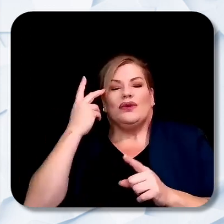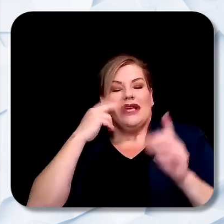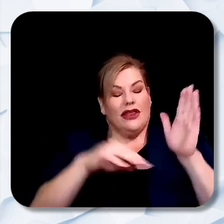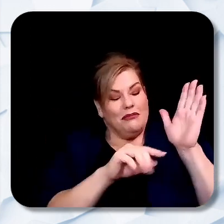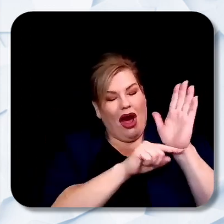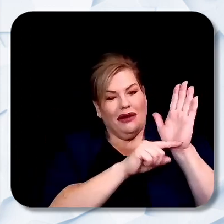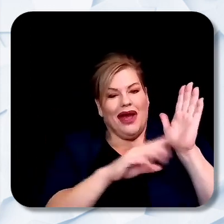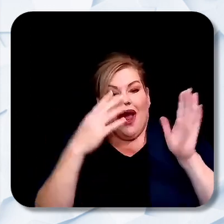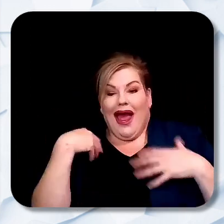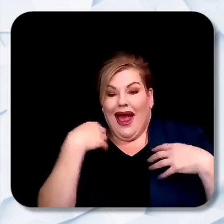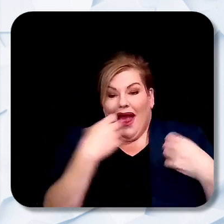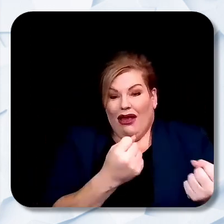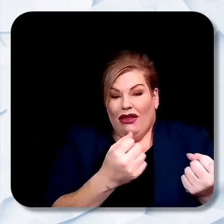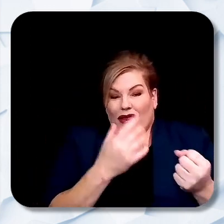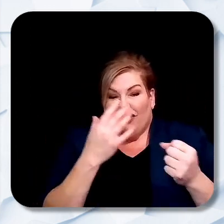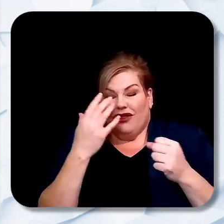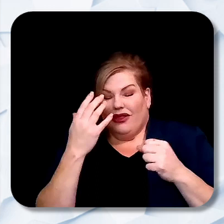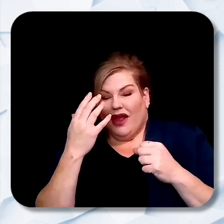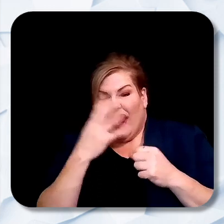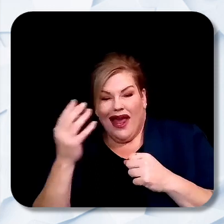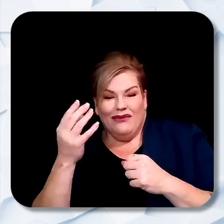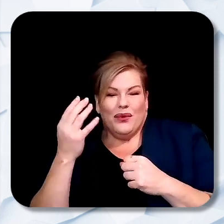education and elementary schools. We have a quick one-pager on what that